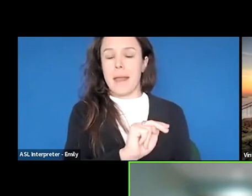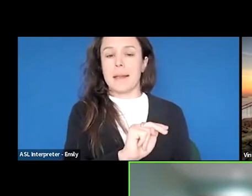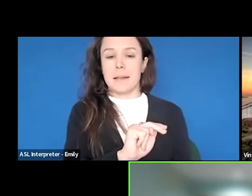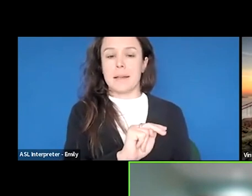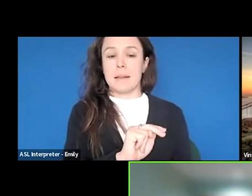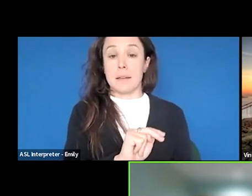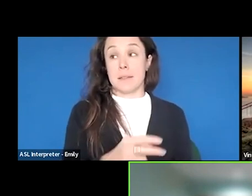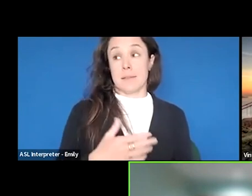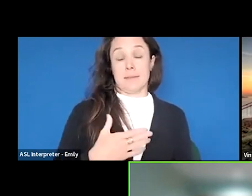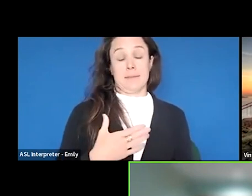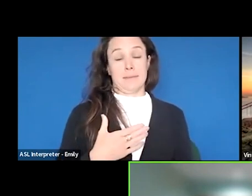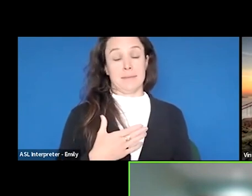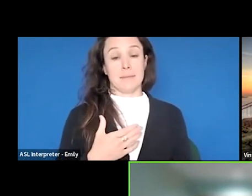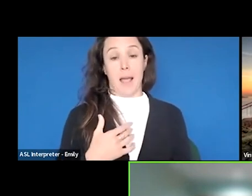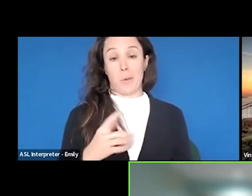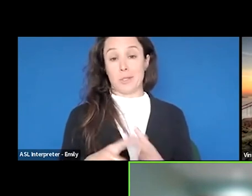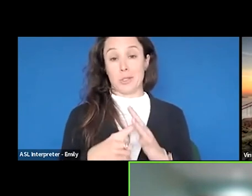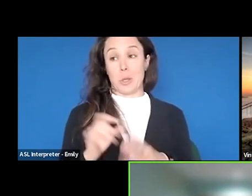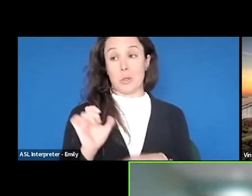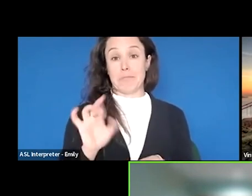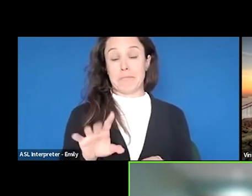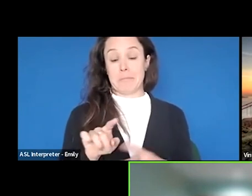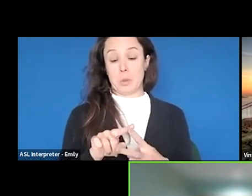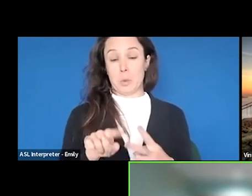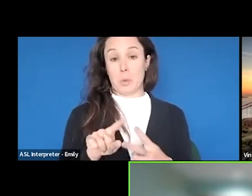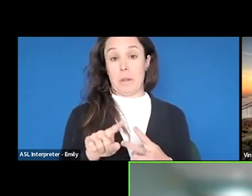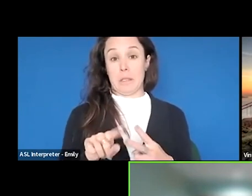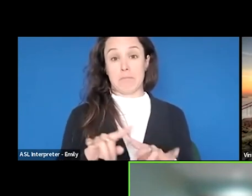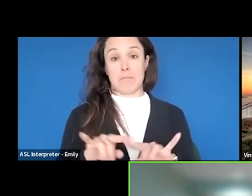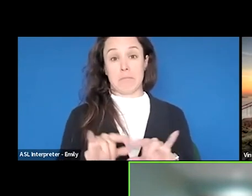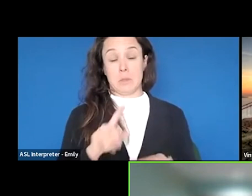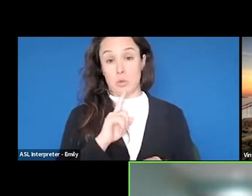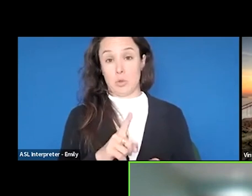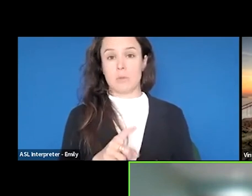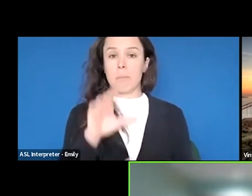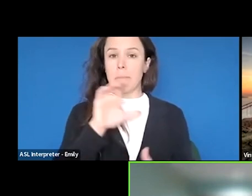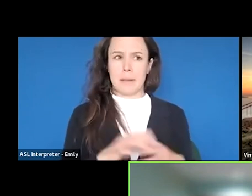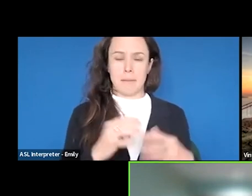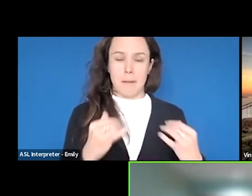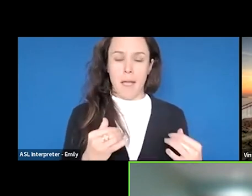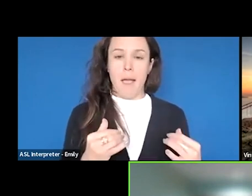saying two things are simultaneously true – one, I believe right now we're on the cusp,